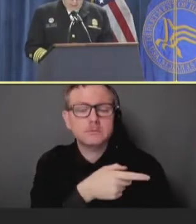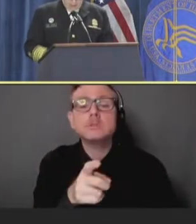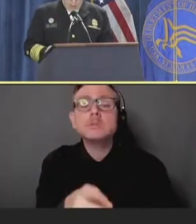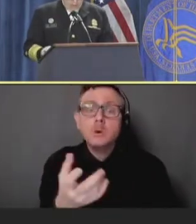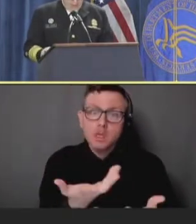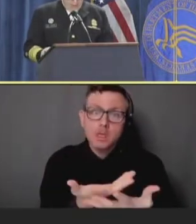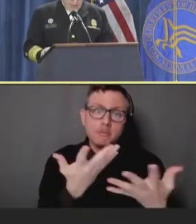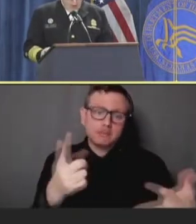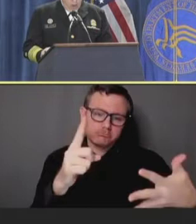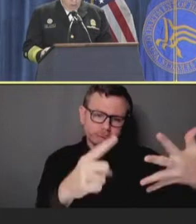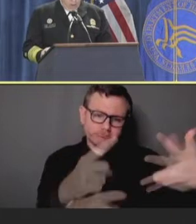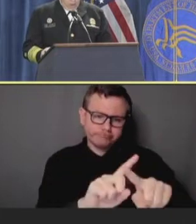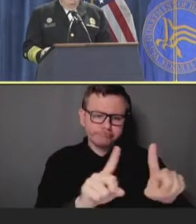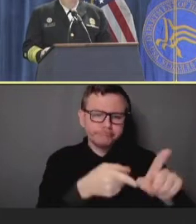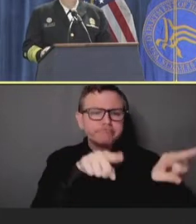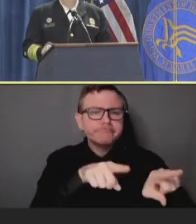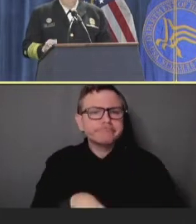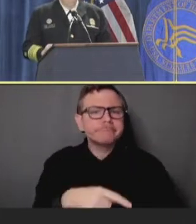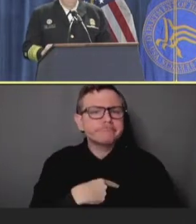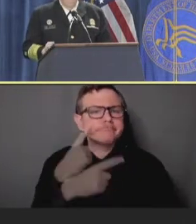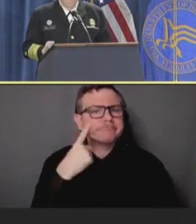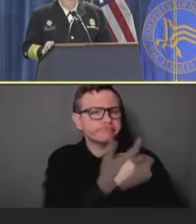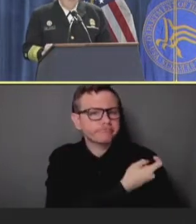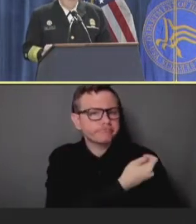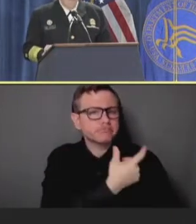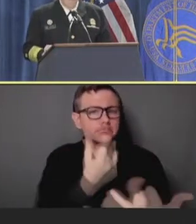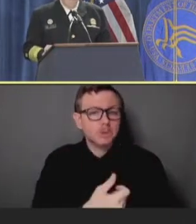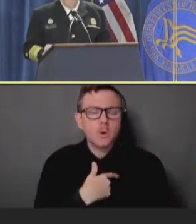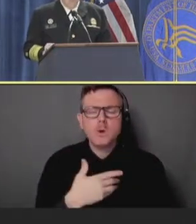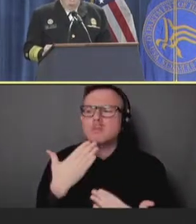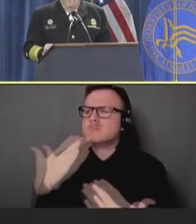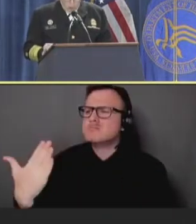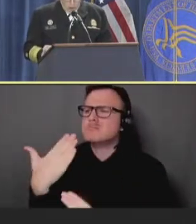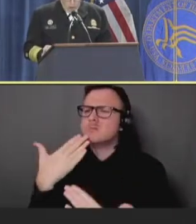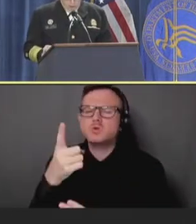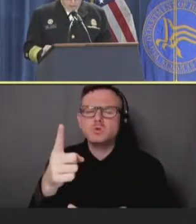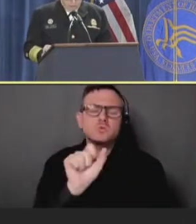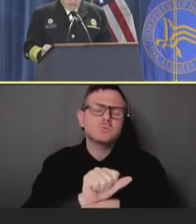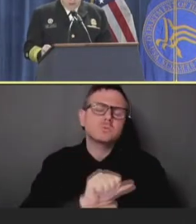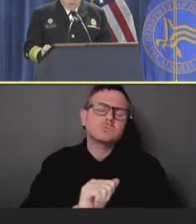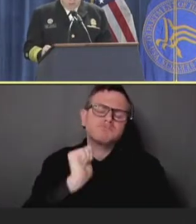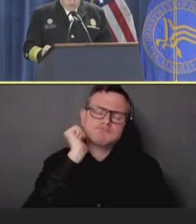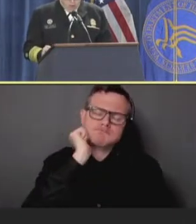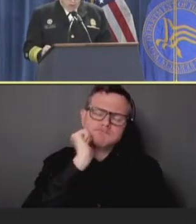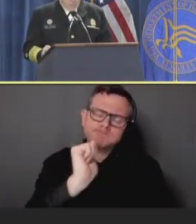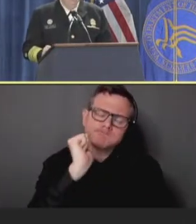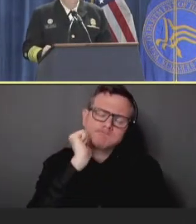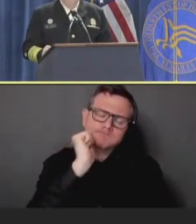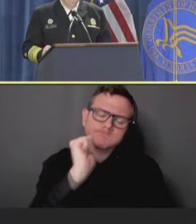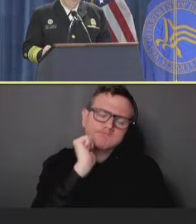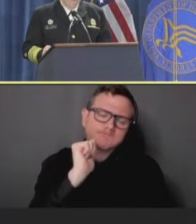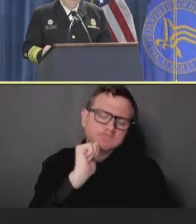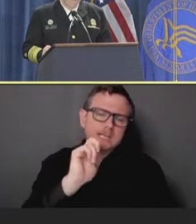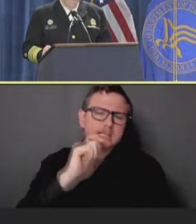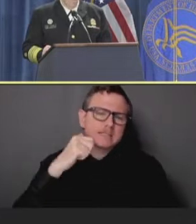And I want to thank all of you who work every day, so hard to build a stronger foundation